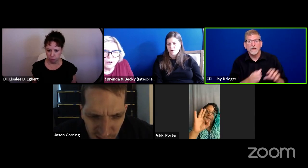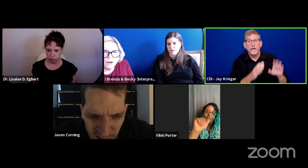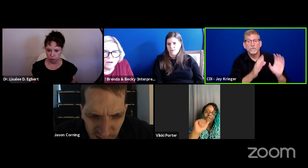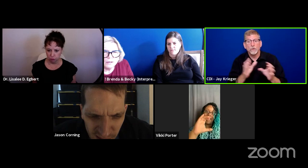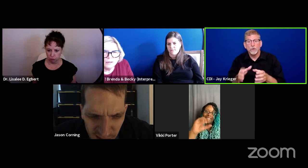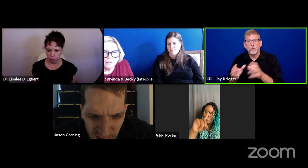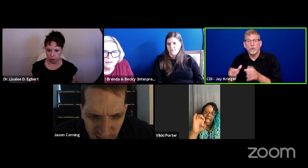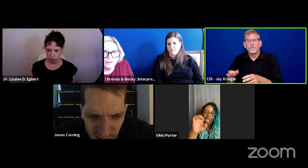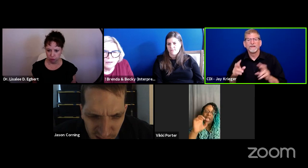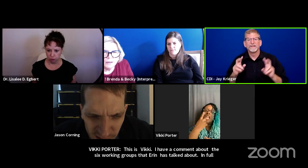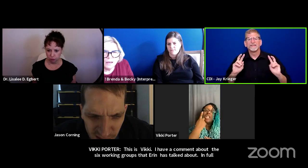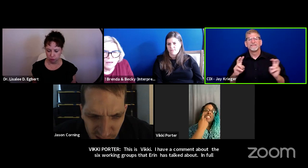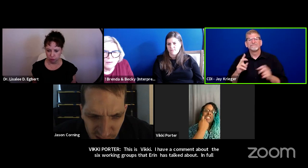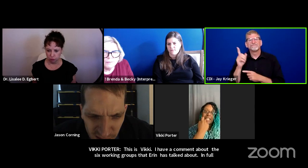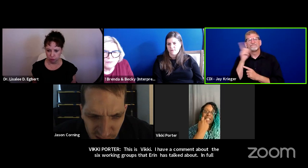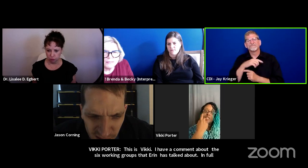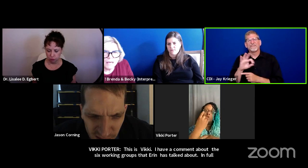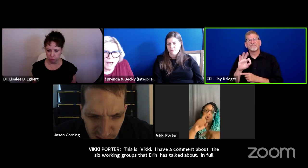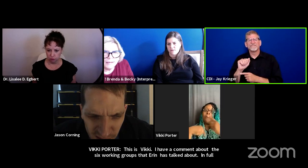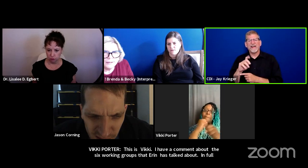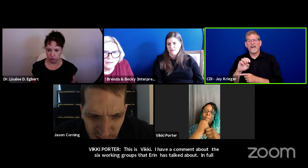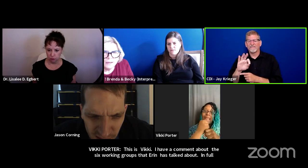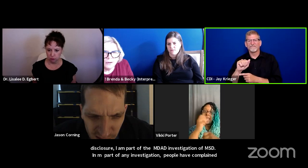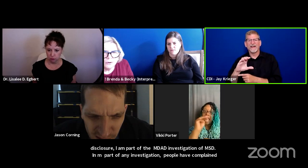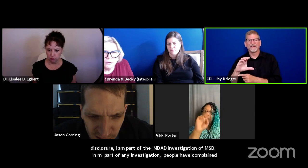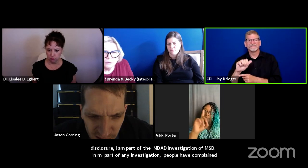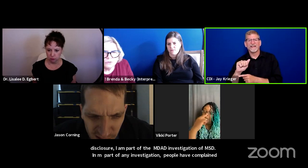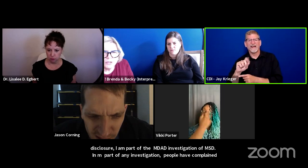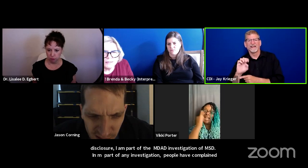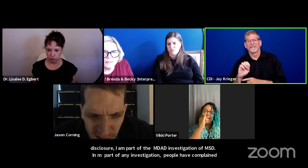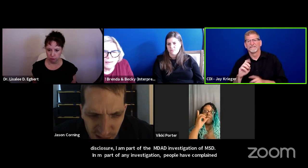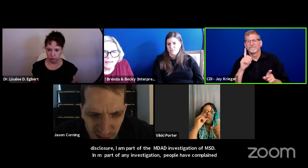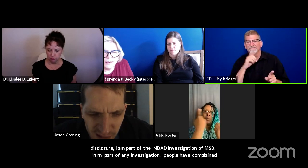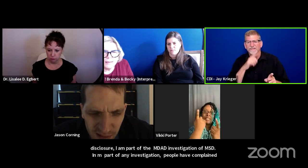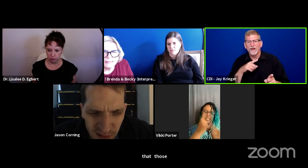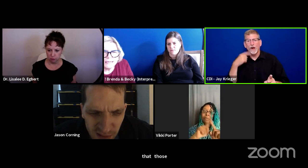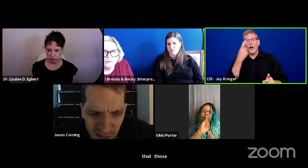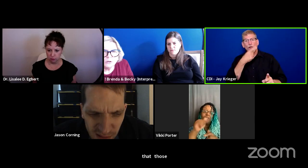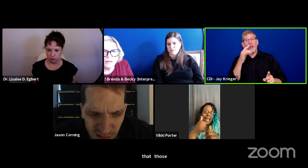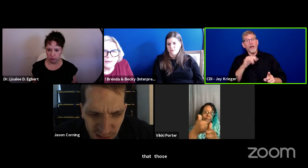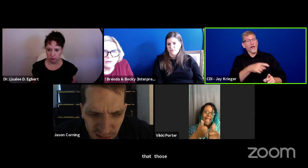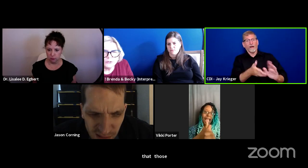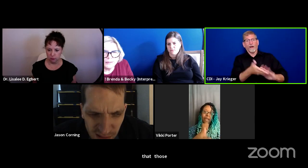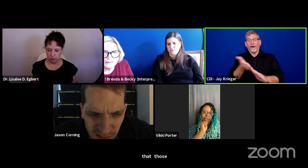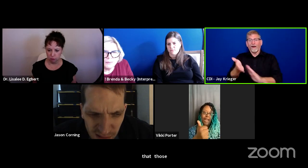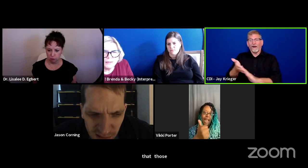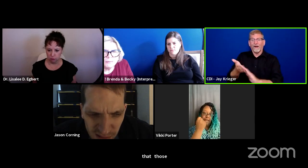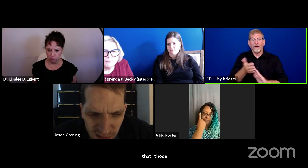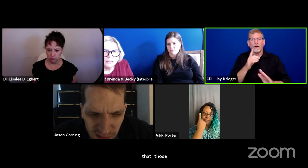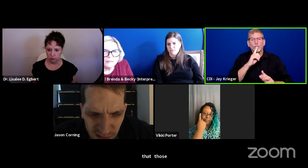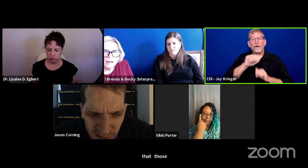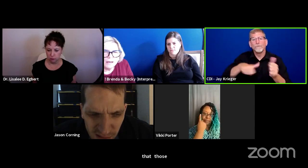are a facade, just to make MSD look like they are doing something, but really behind the